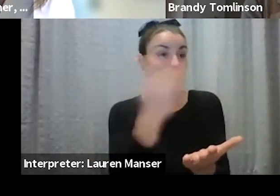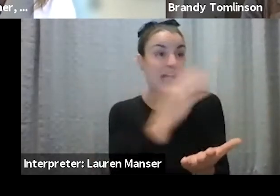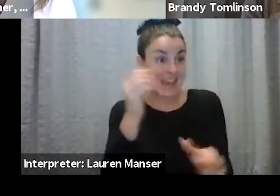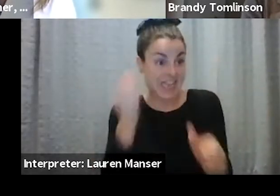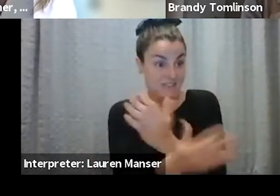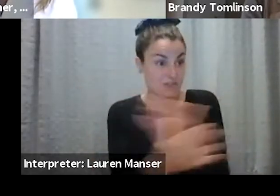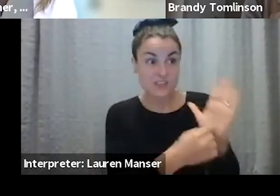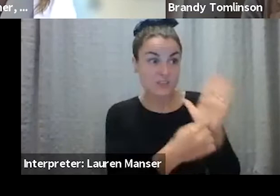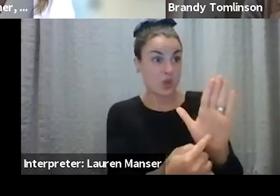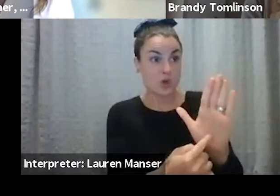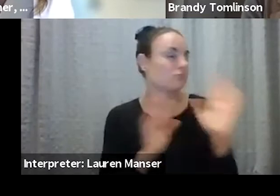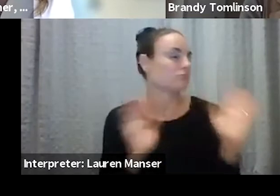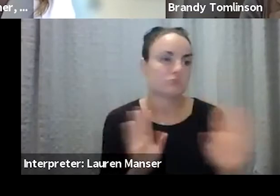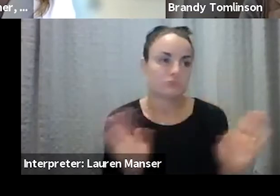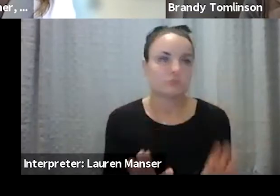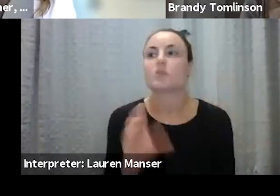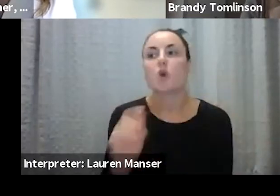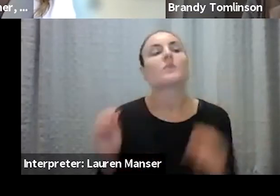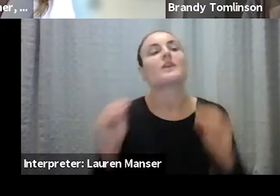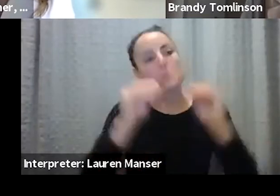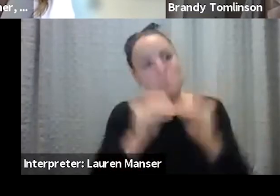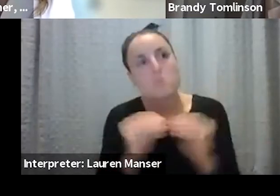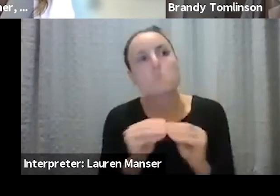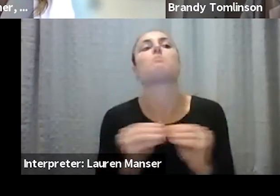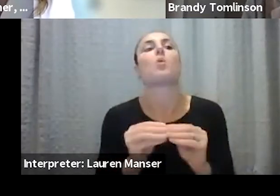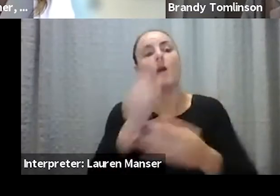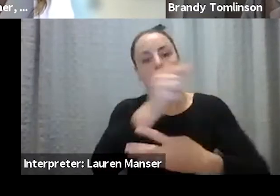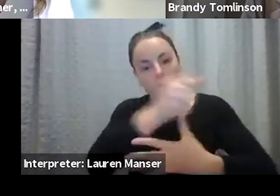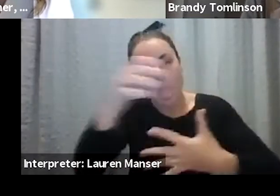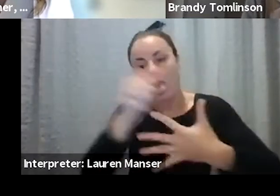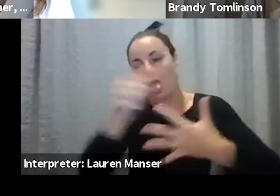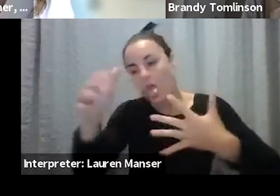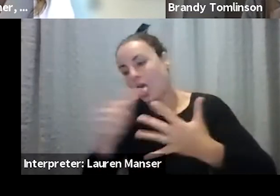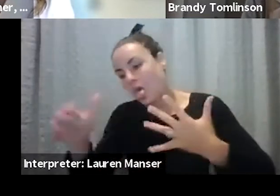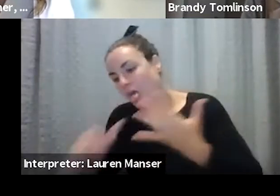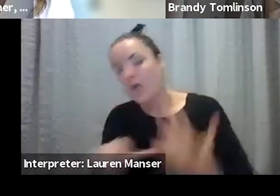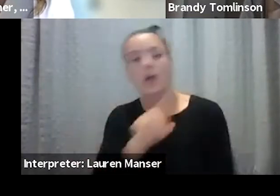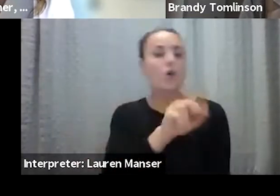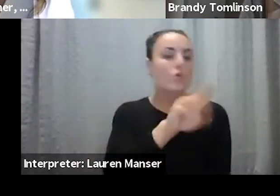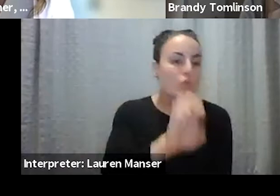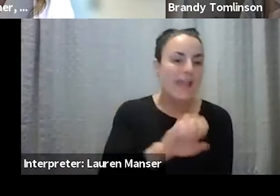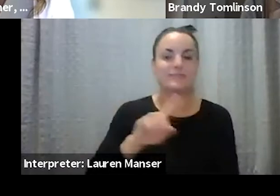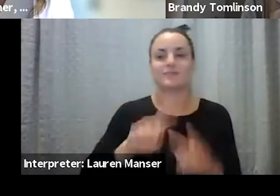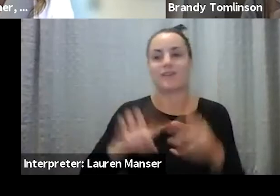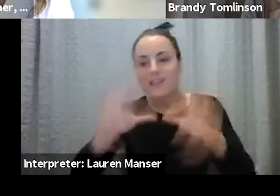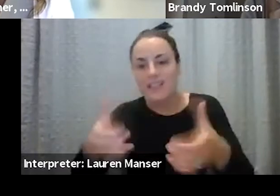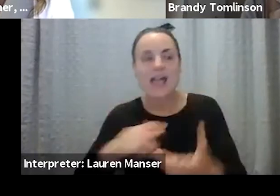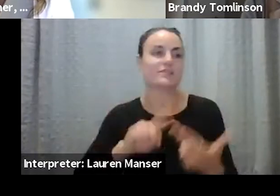factors having to do with race and class and gender and identity, and all of those things contribute